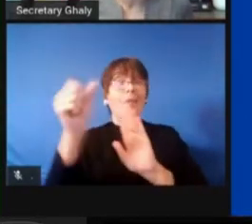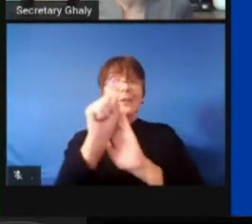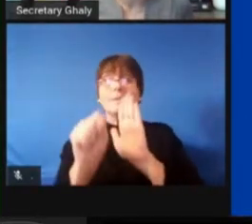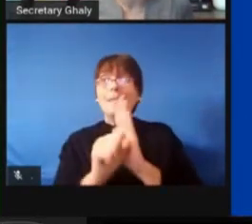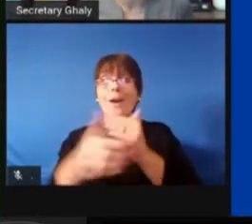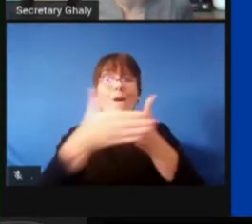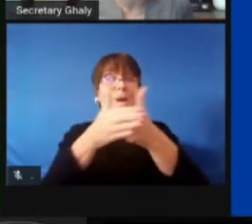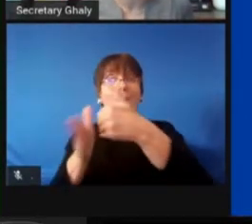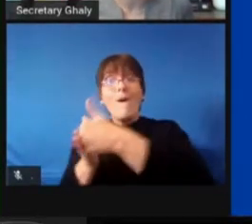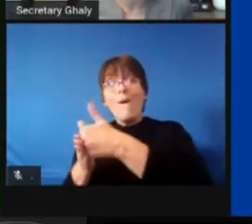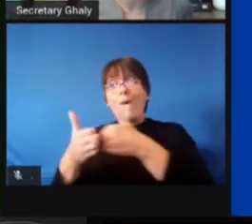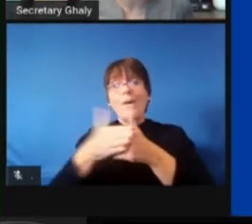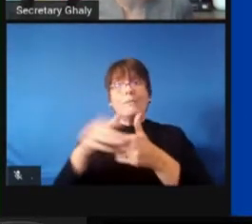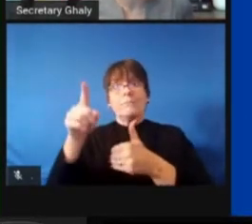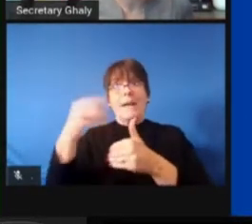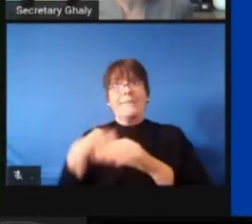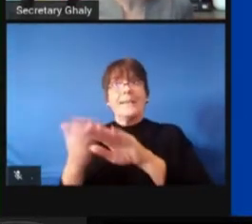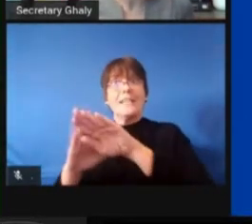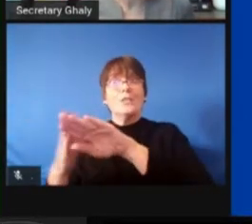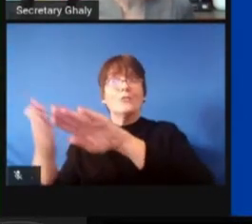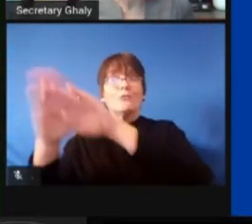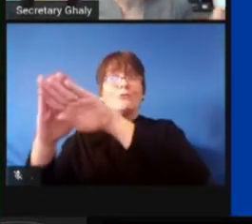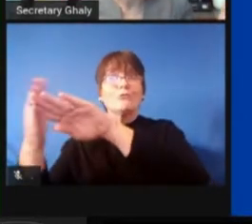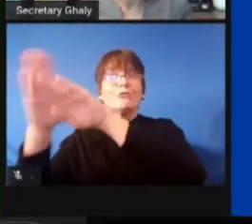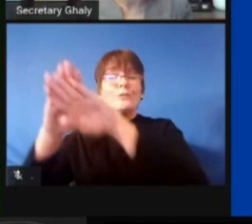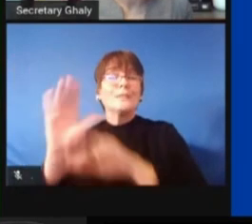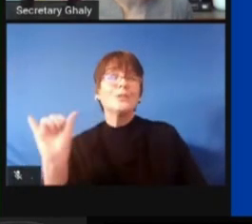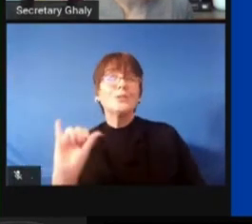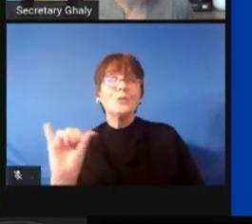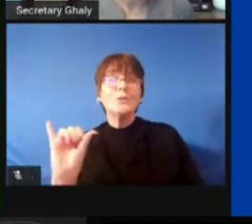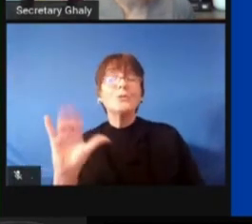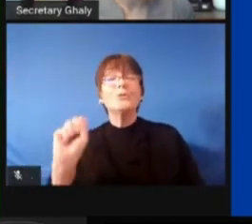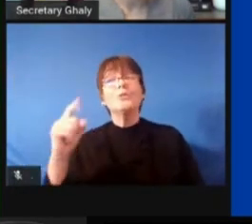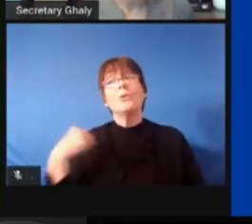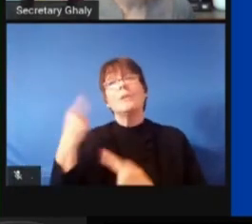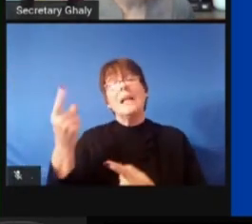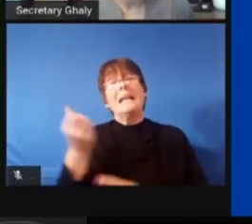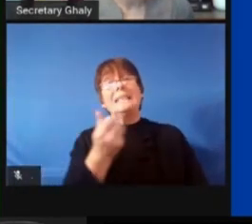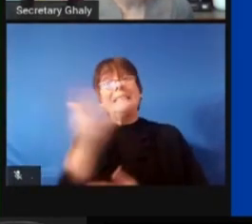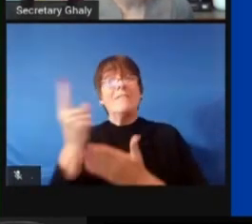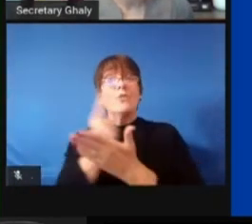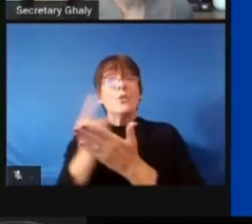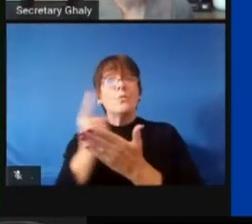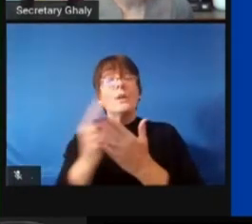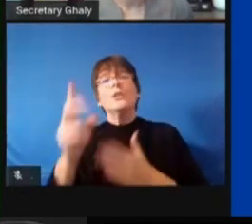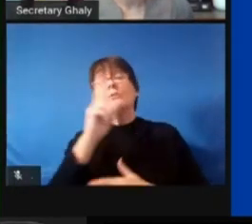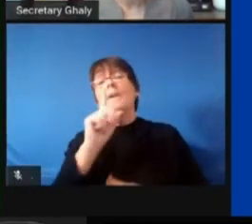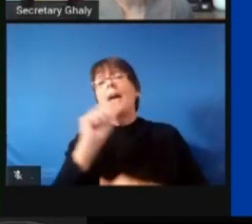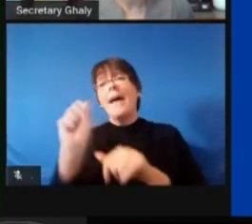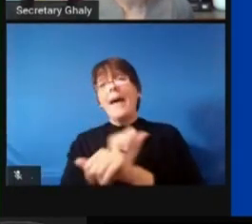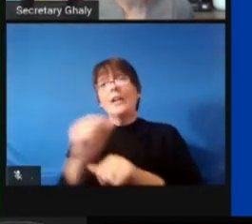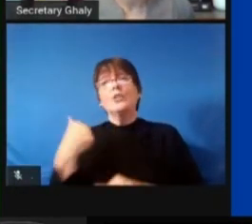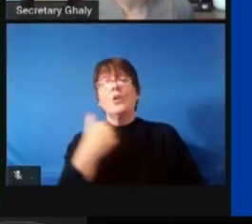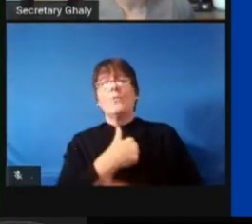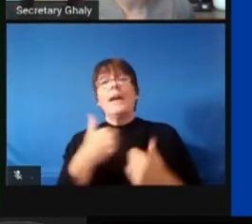TRANSMISSION. WHAT YOU SAW IS WE WERE SIDE BY SIDE WITH OTHER STATES AND OTHER PARTS OF THE COUNTRY WITH